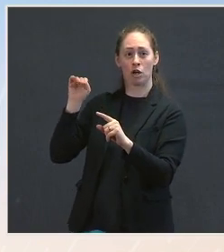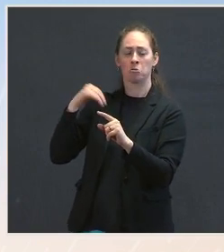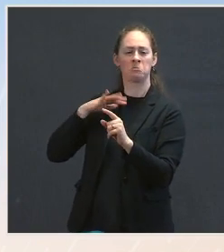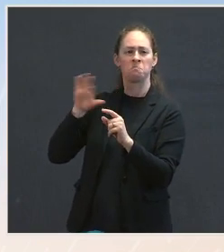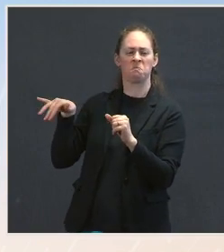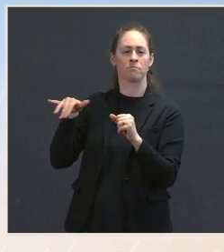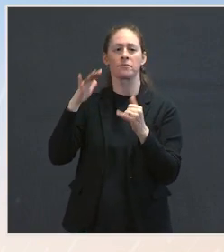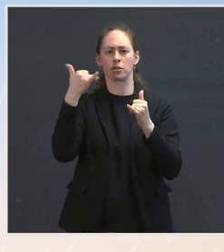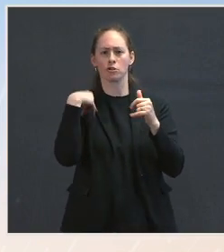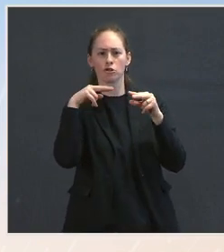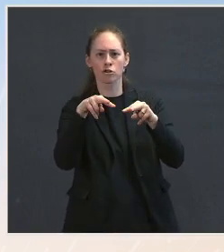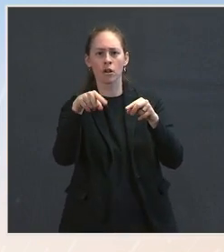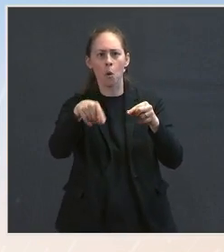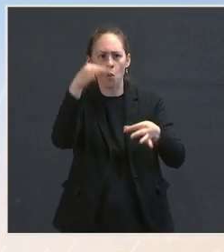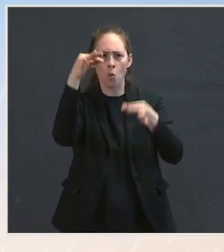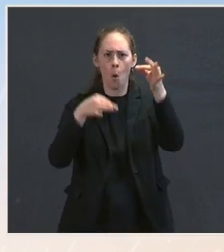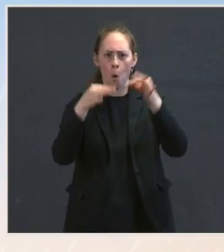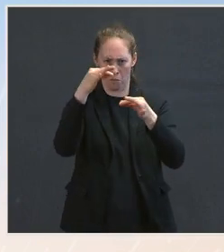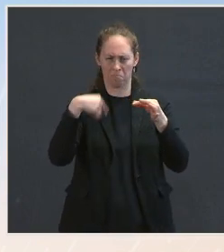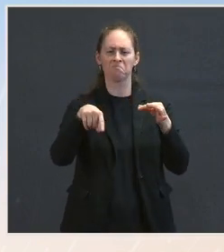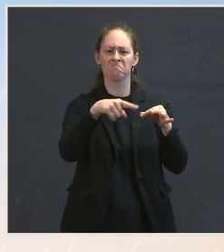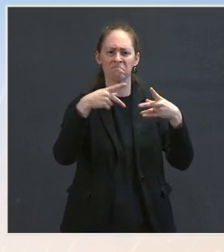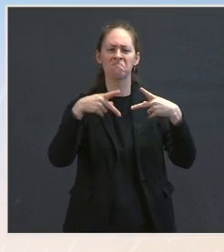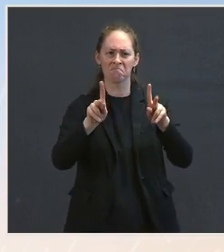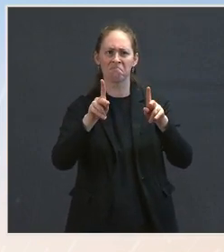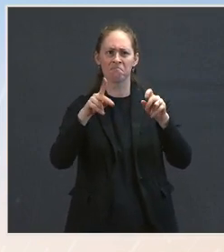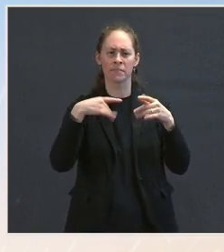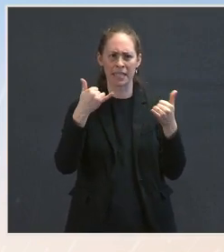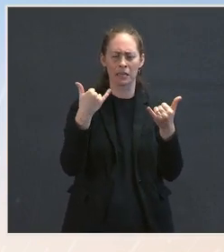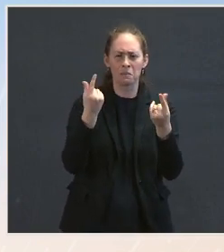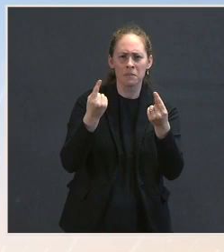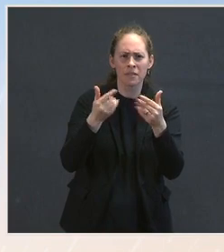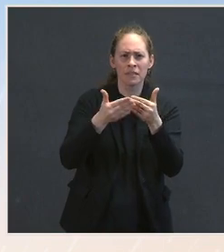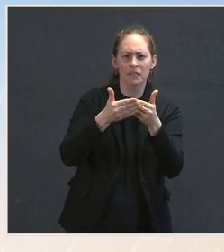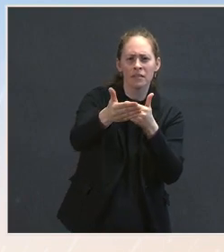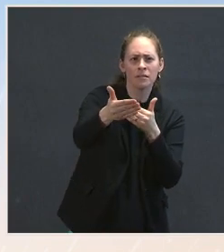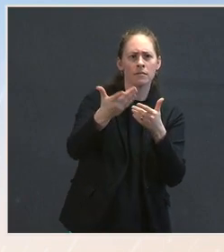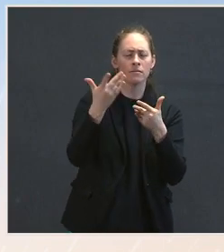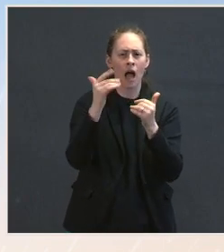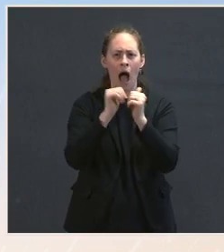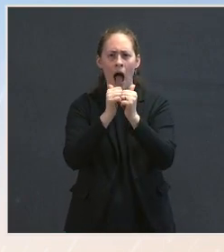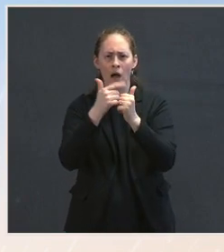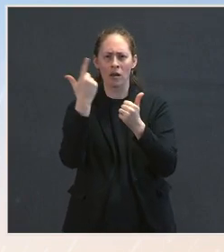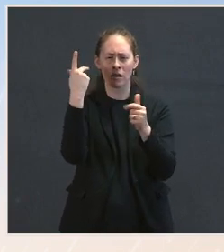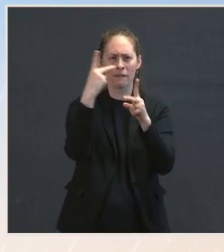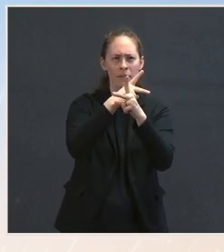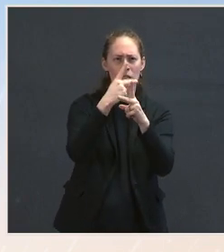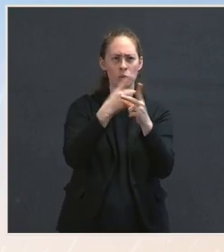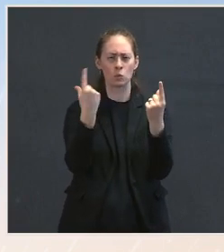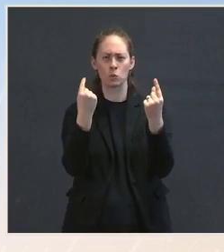In terms of next steps or how we will approach it from here, I would send you to our Department of Justice.